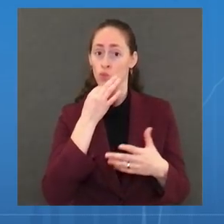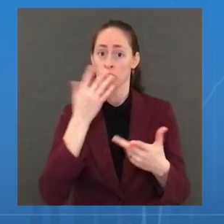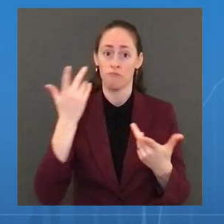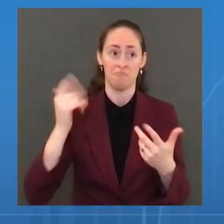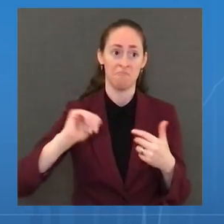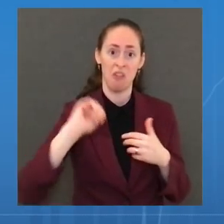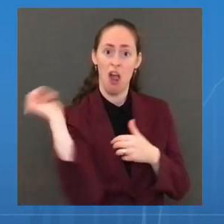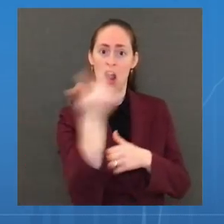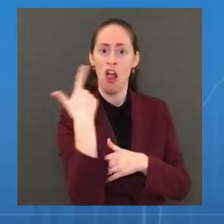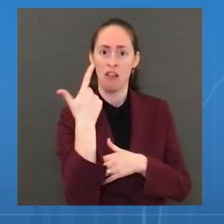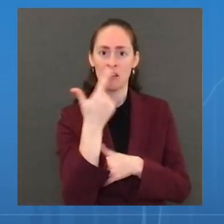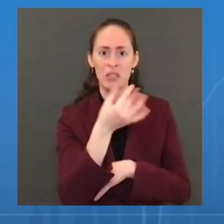or two months after J&J.